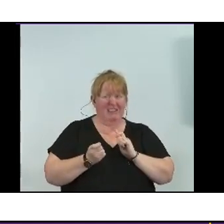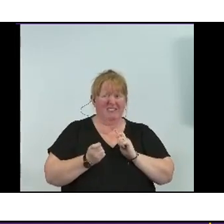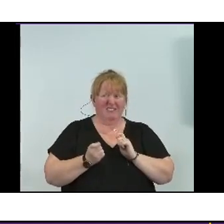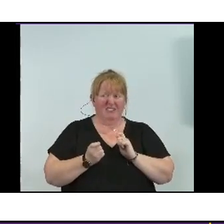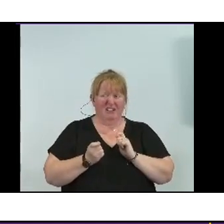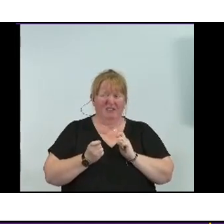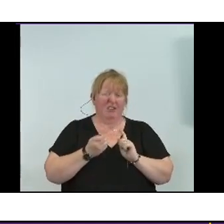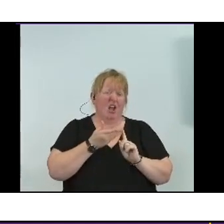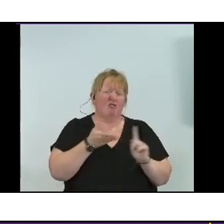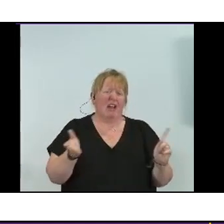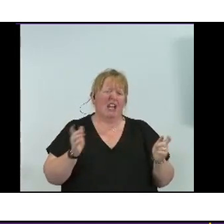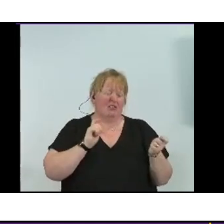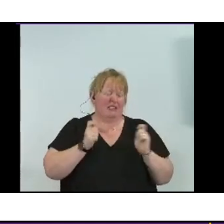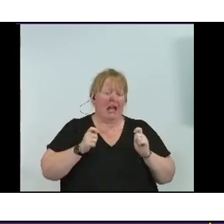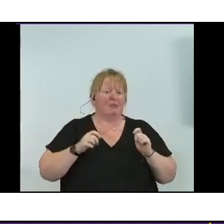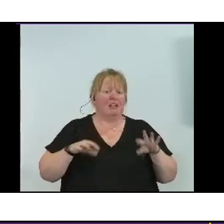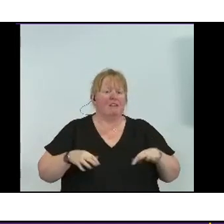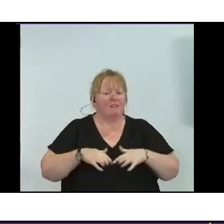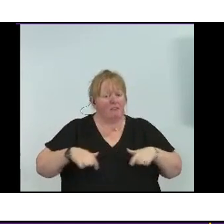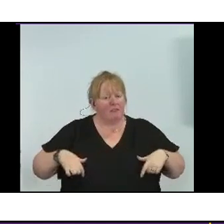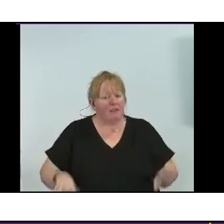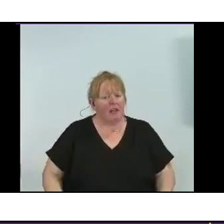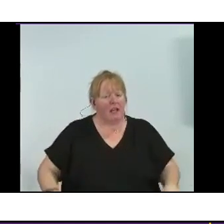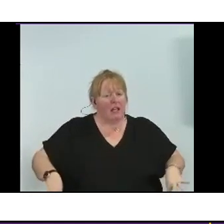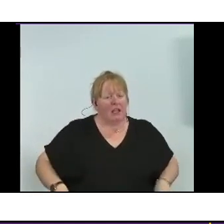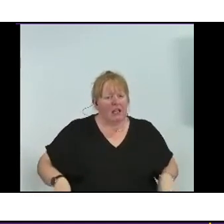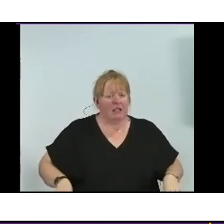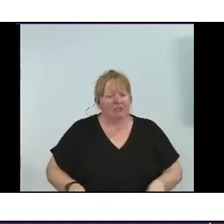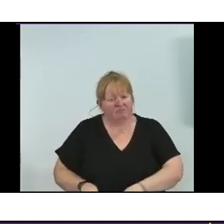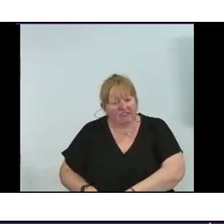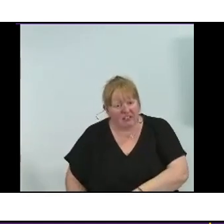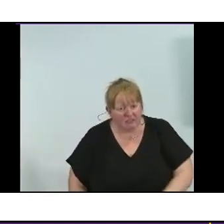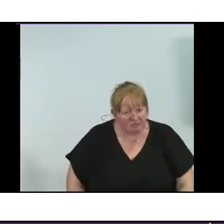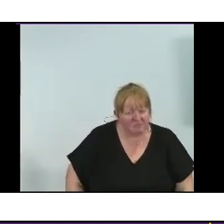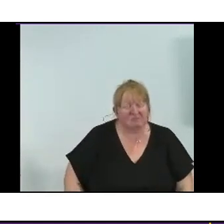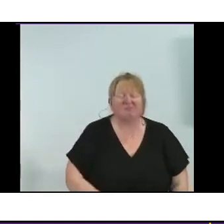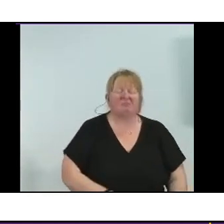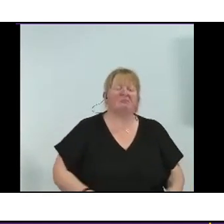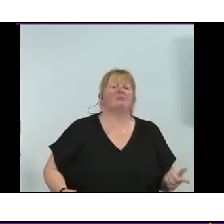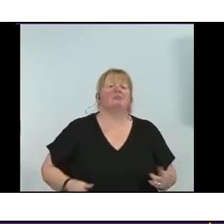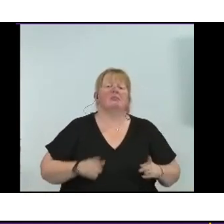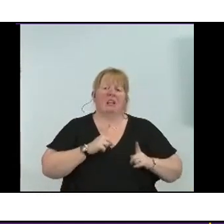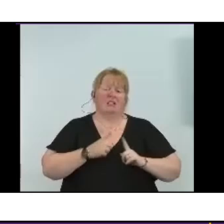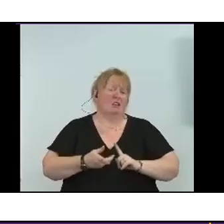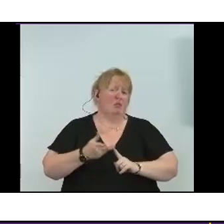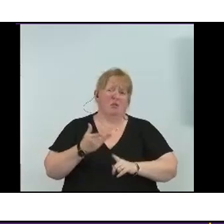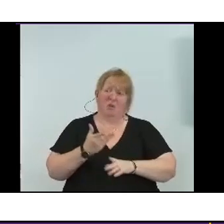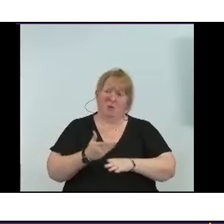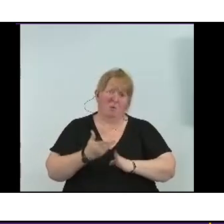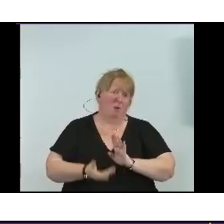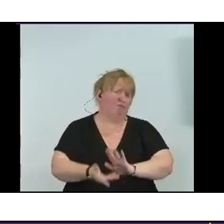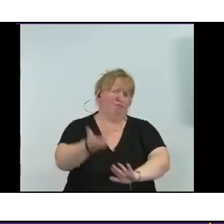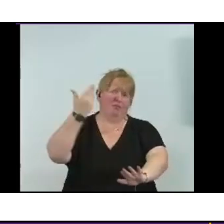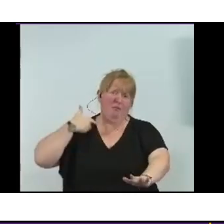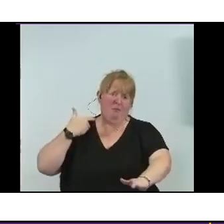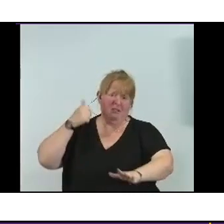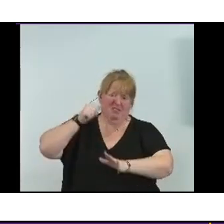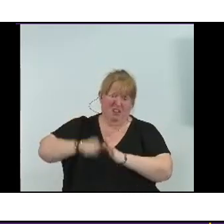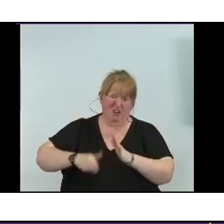It was a range of adaptive lingerie. So it was a piece of work that had been going on long before I even joined Primark. I've been there 2 and a half years, and they